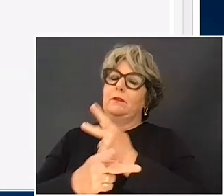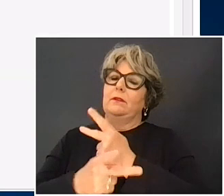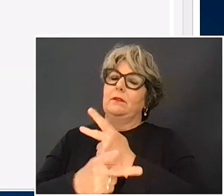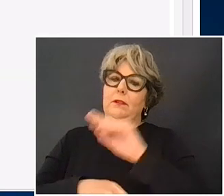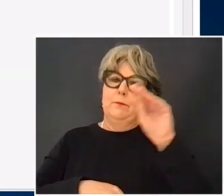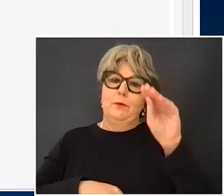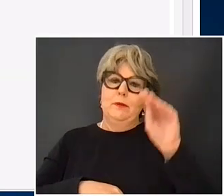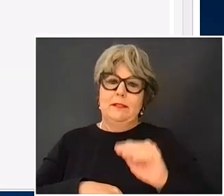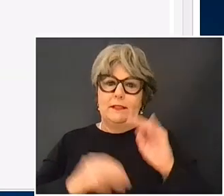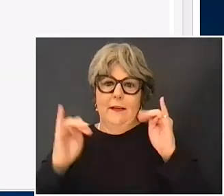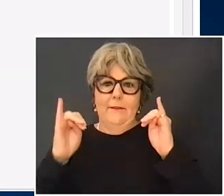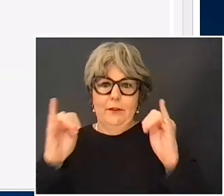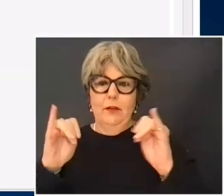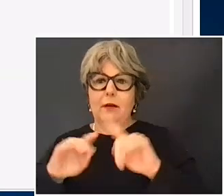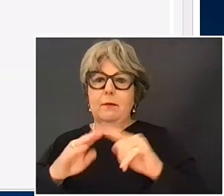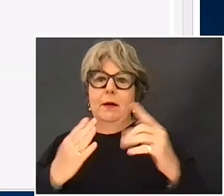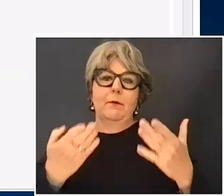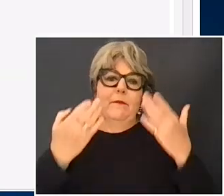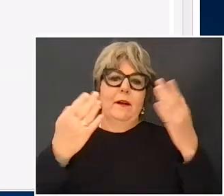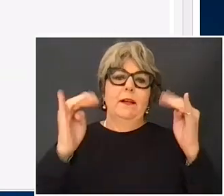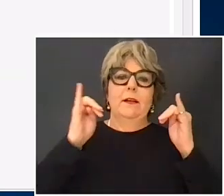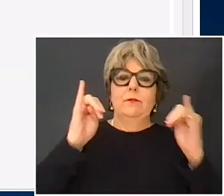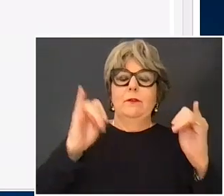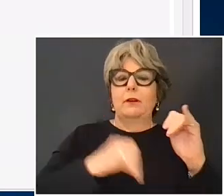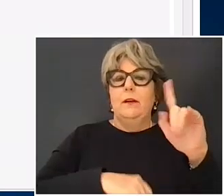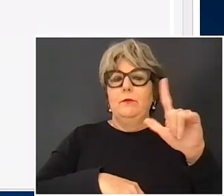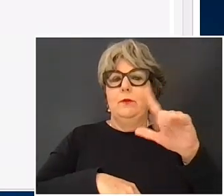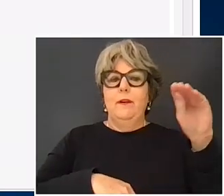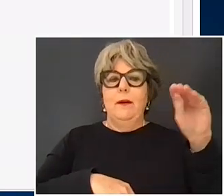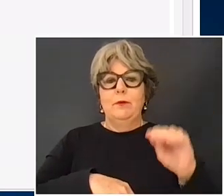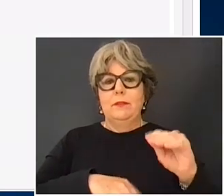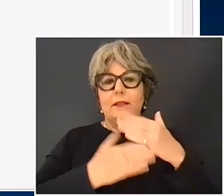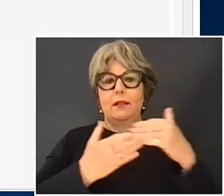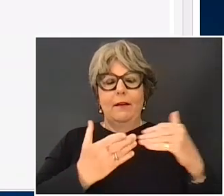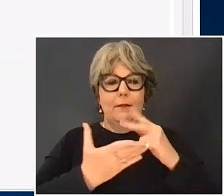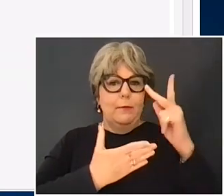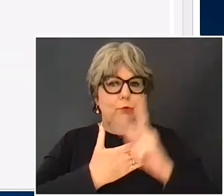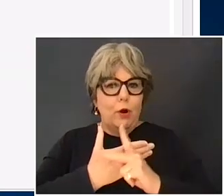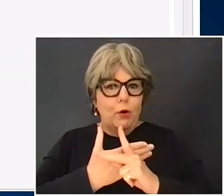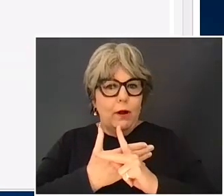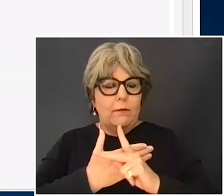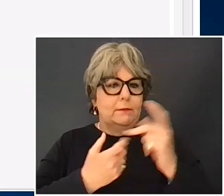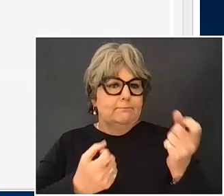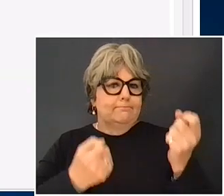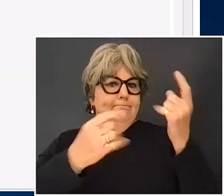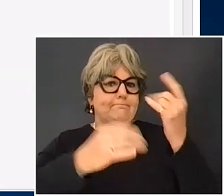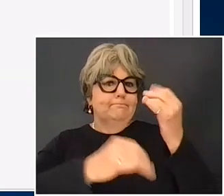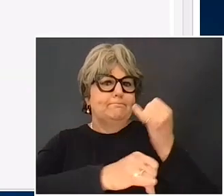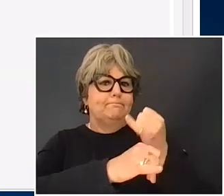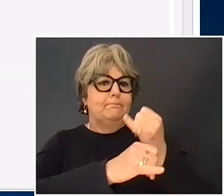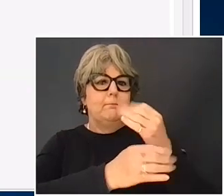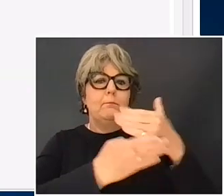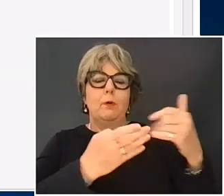instruction of 25 to 50% of the program. But I don't understand how an institution. And I think part of it is just like there's so many different verbs in here,